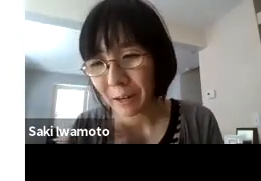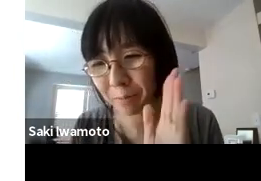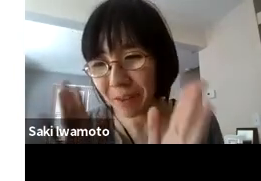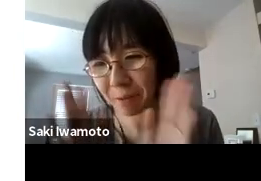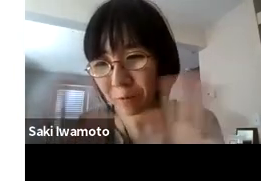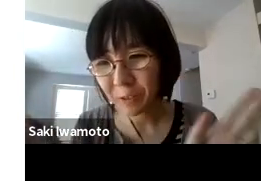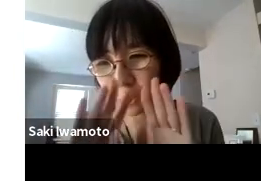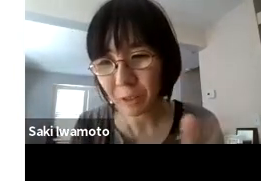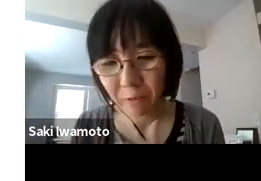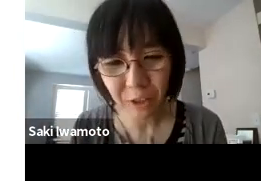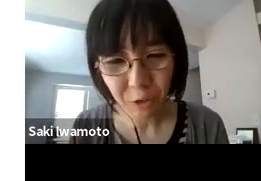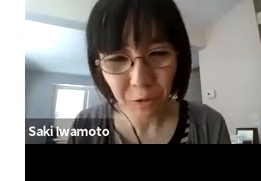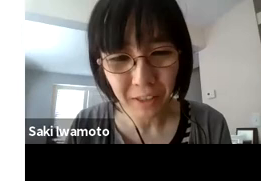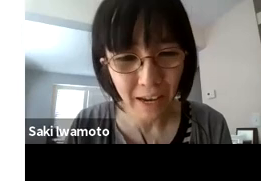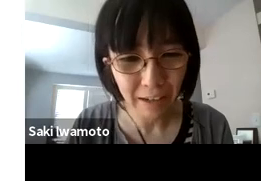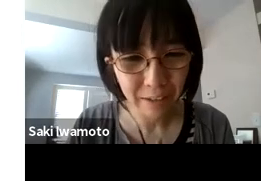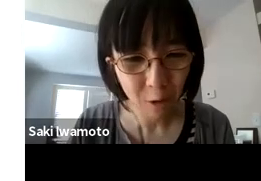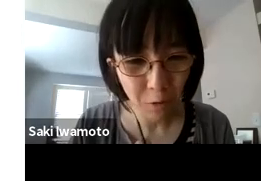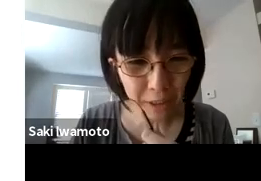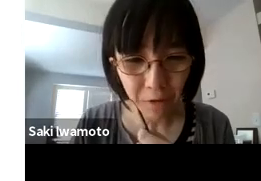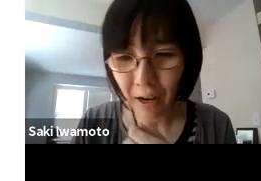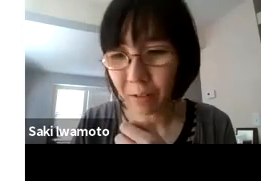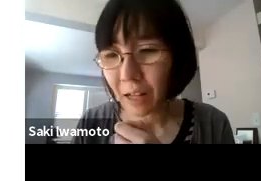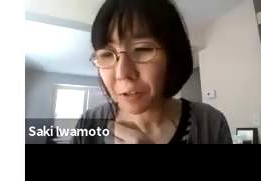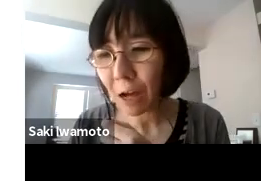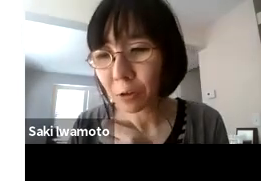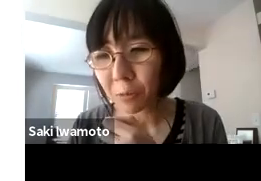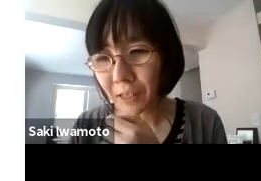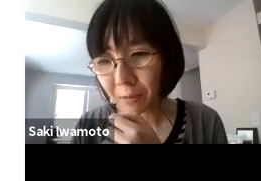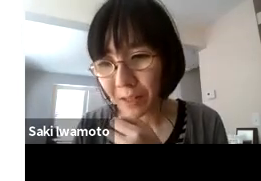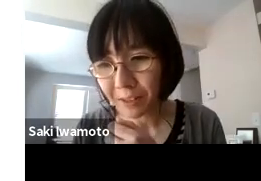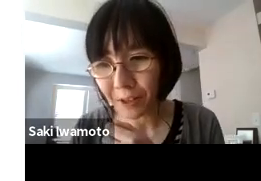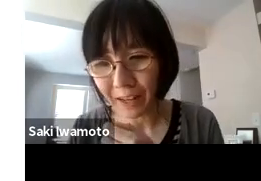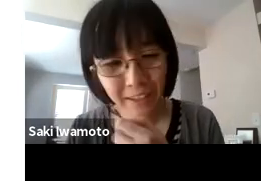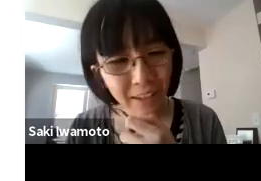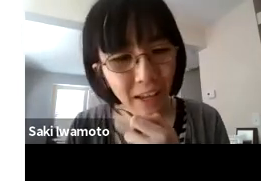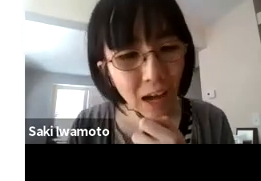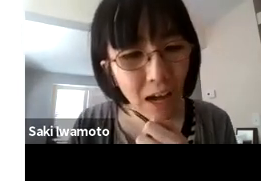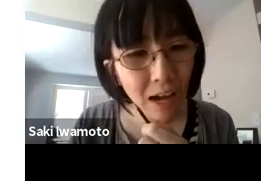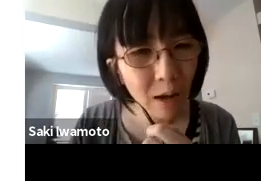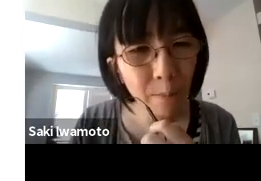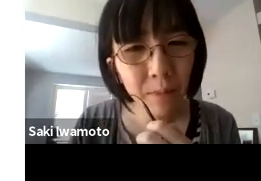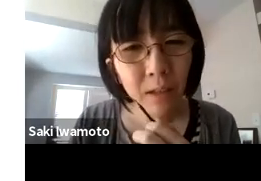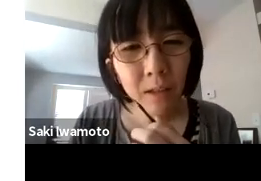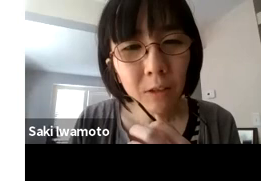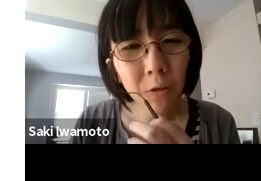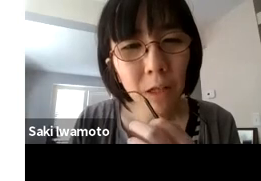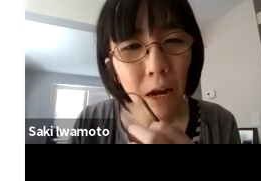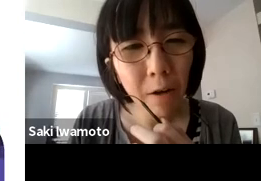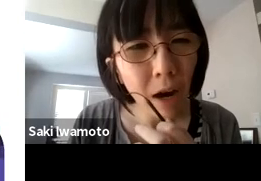Some of the sort of visuals and audio got a little out of the sync, but it's okay.